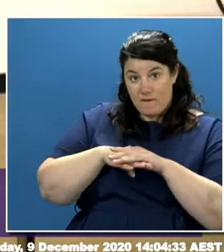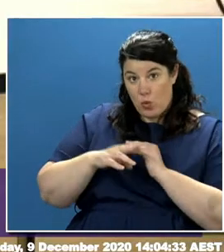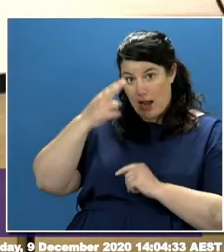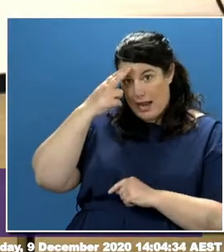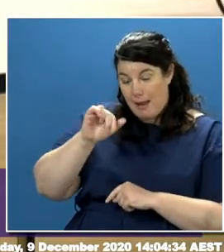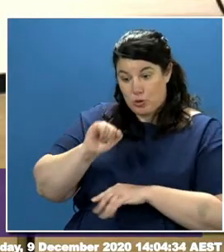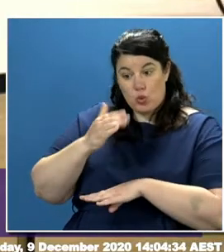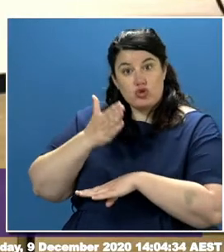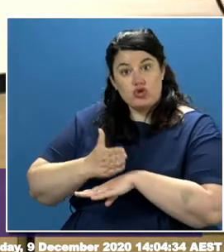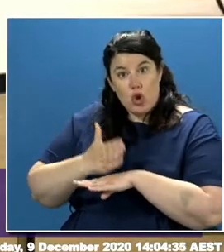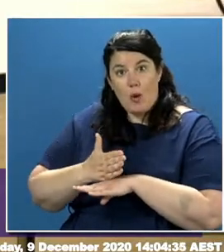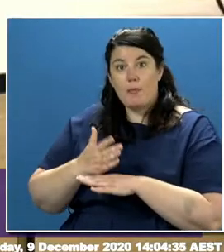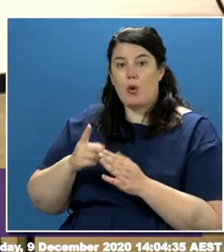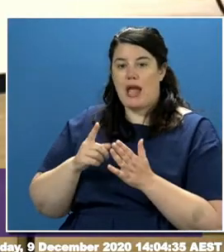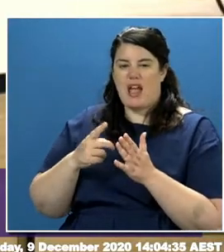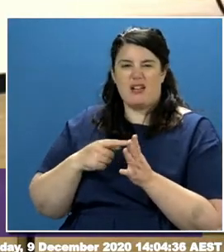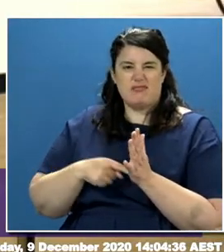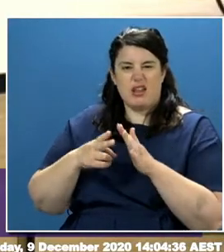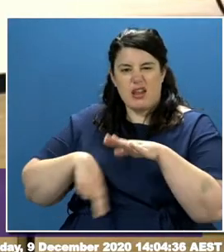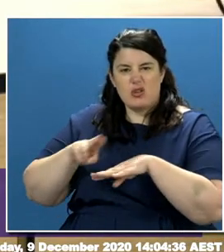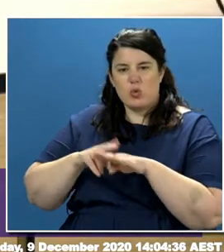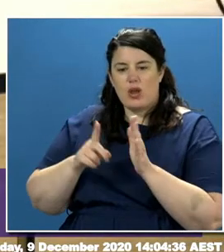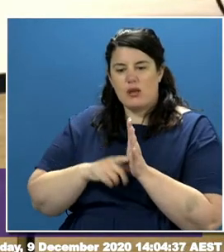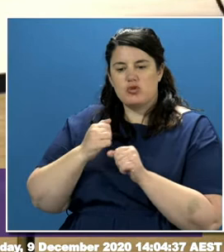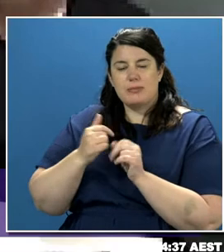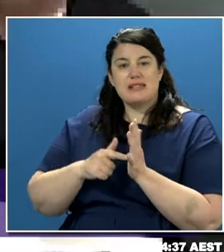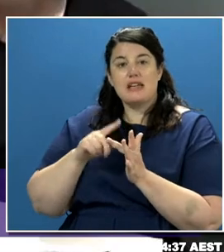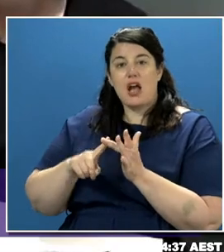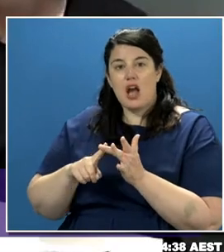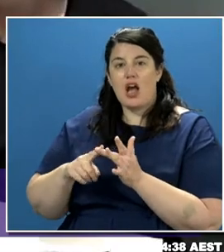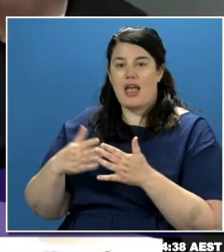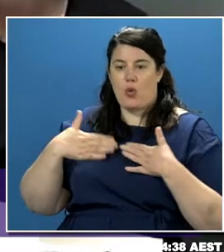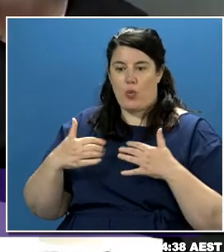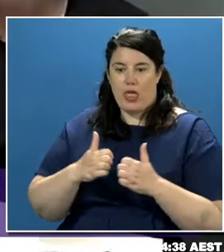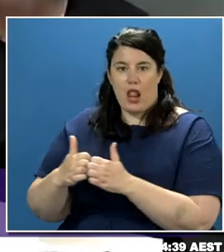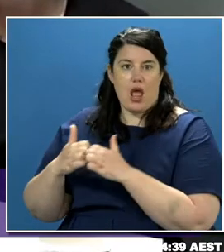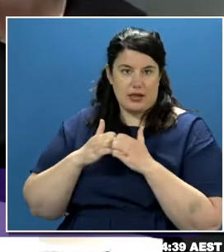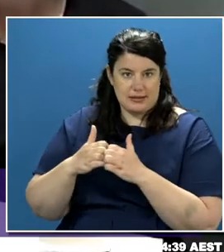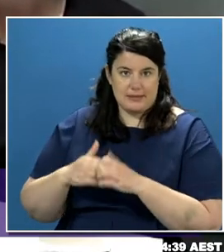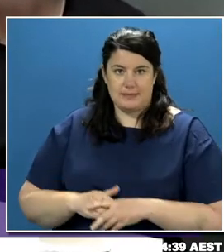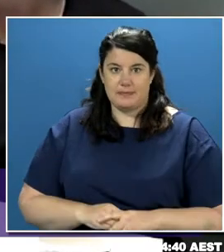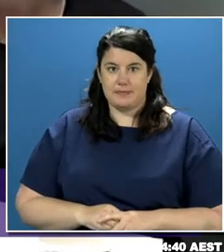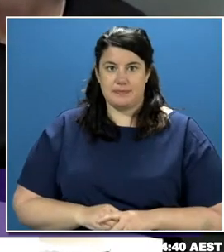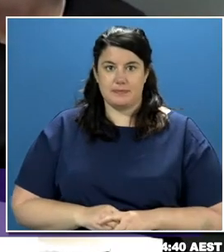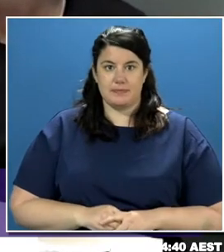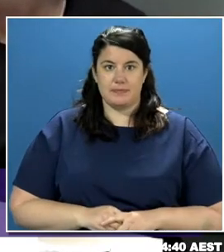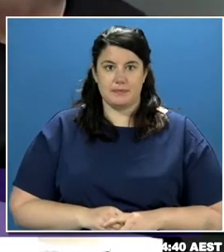and your role at the National LGBTI Health Alliance, please. My name is Nicky Bath, and I'm the CEO.